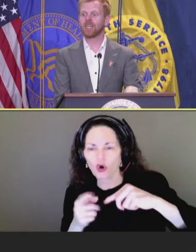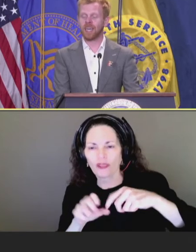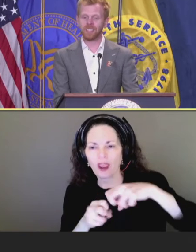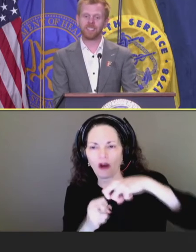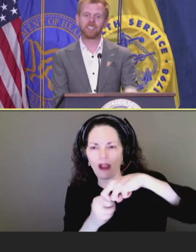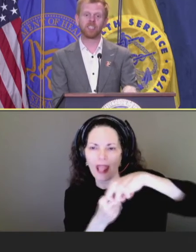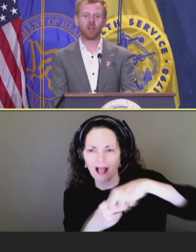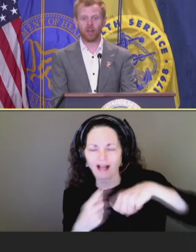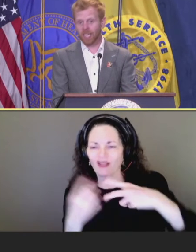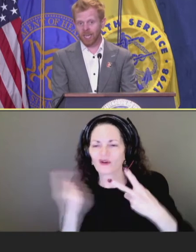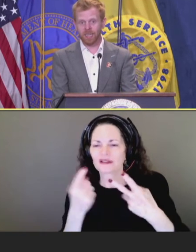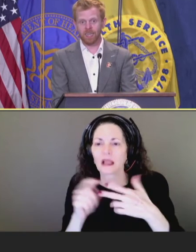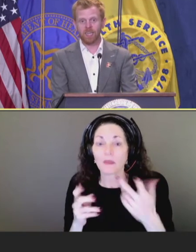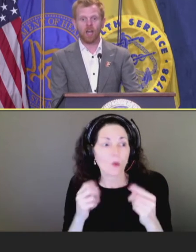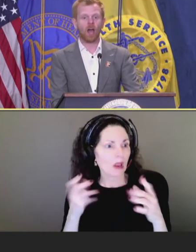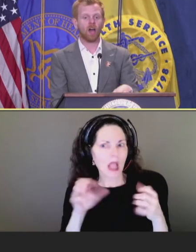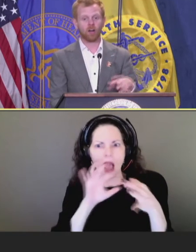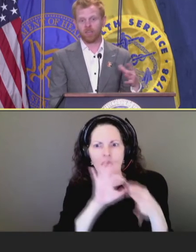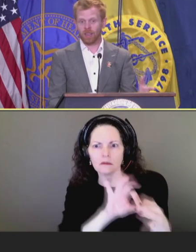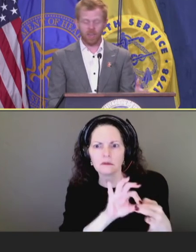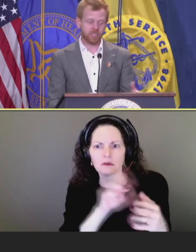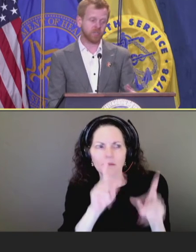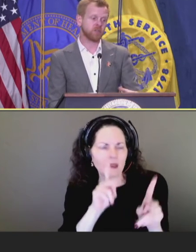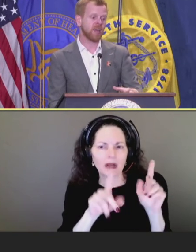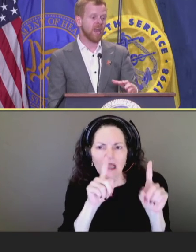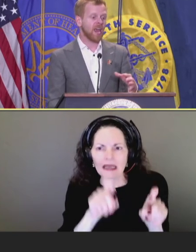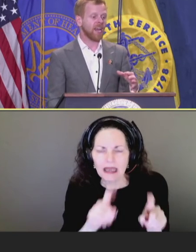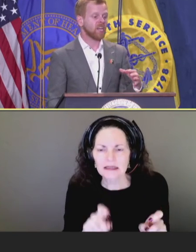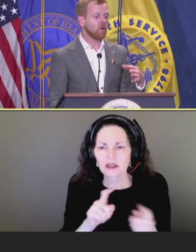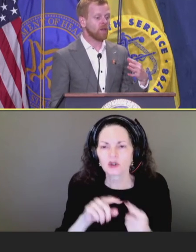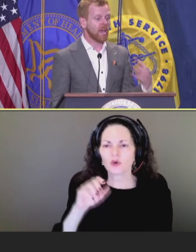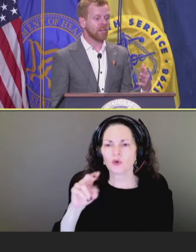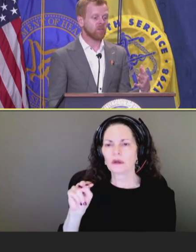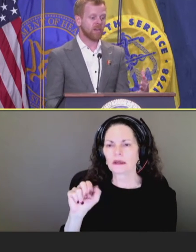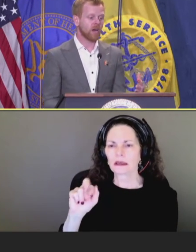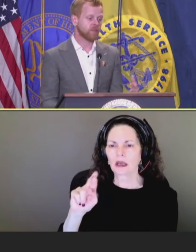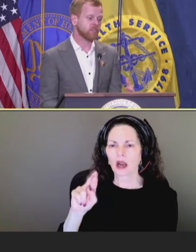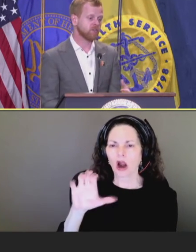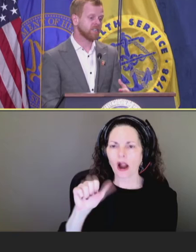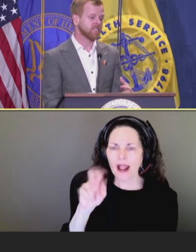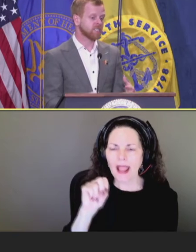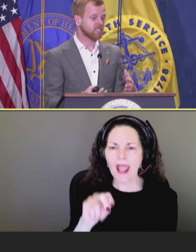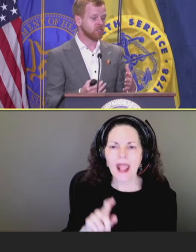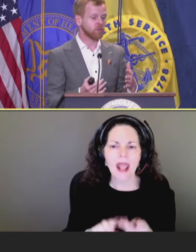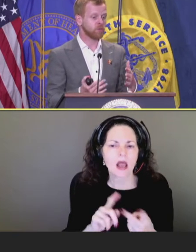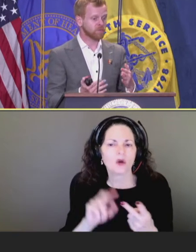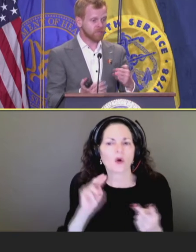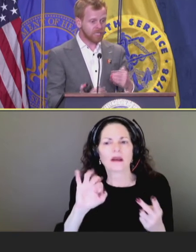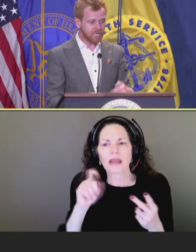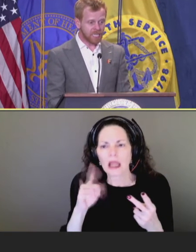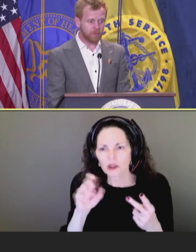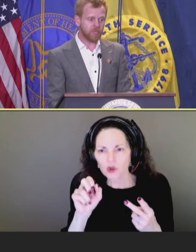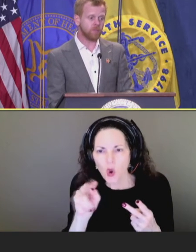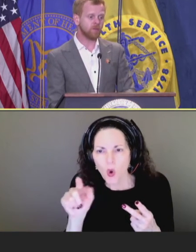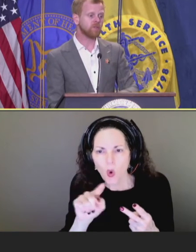connected to Narcan or Naloxone. And we had a great opportunity to get people